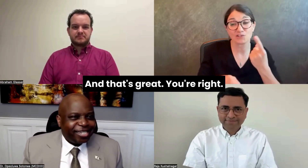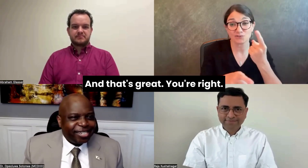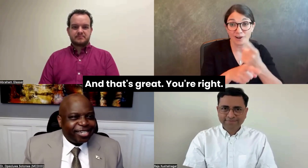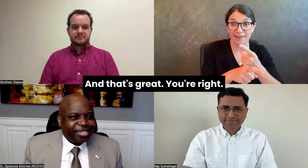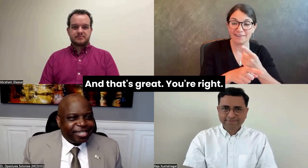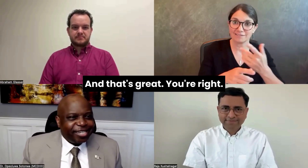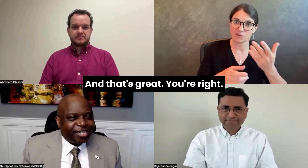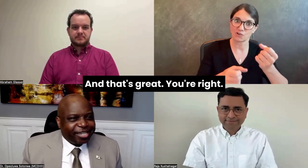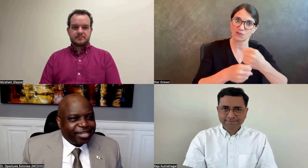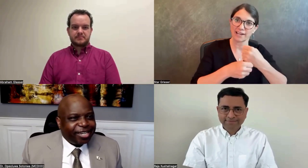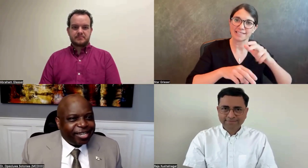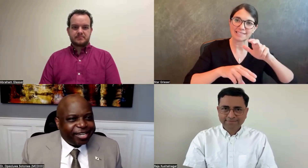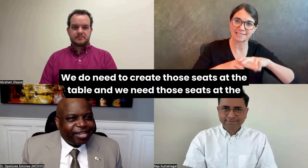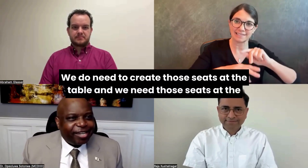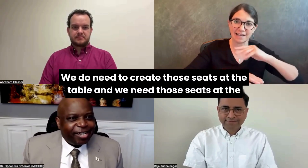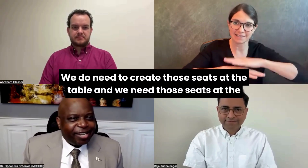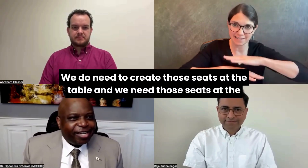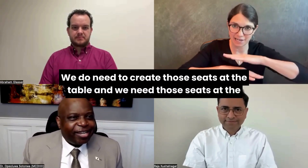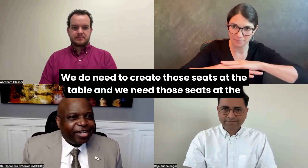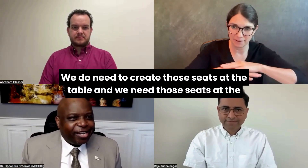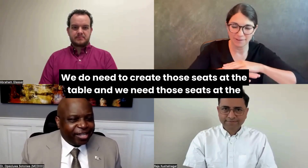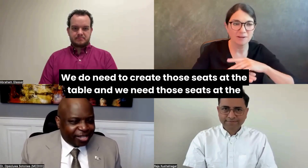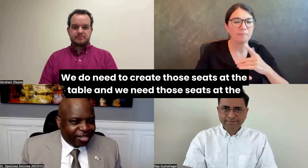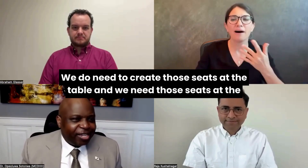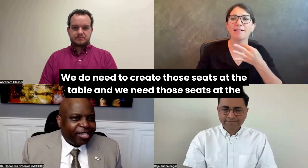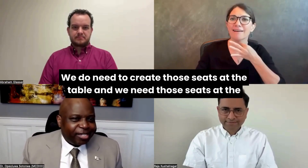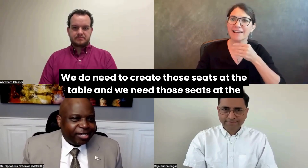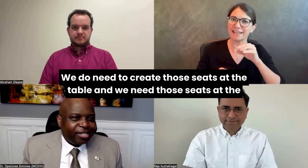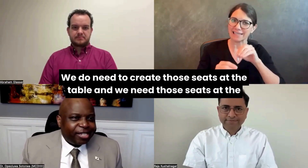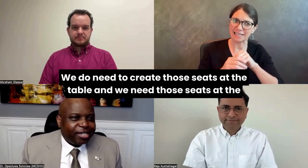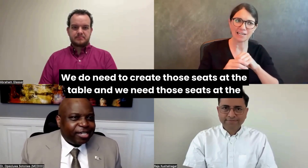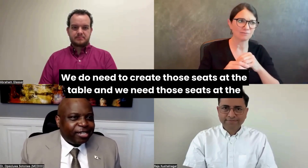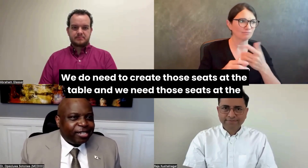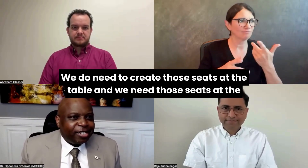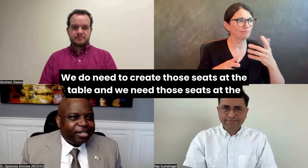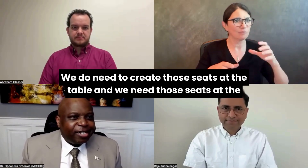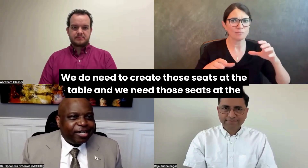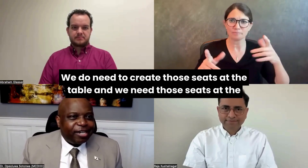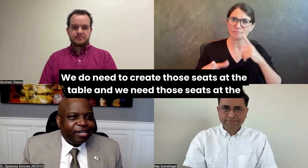We do need to create those seats at the table and we need those seats at the table,